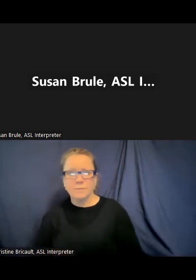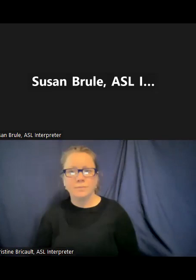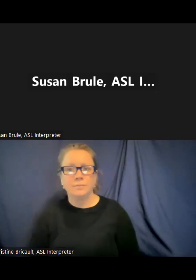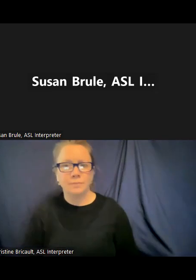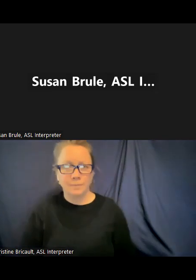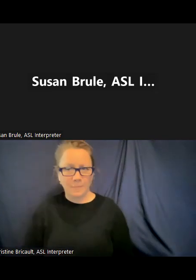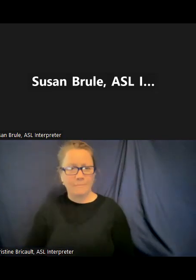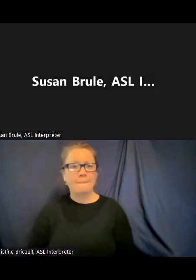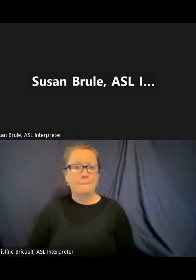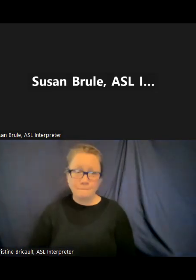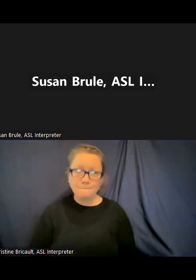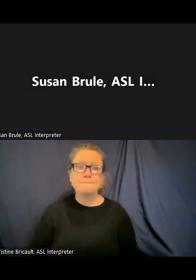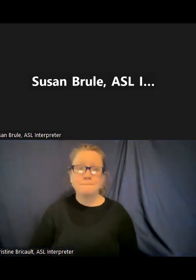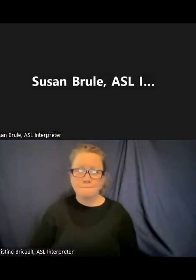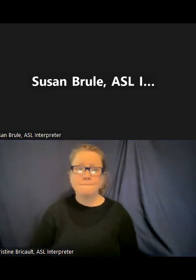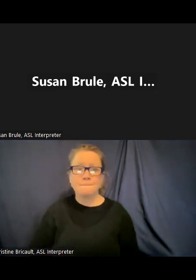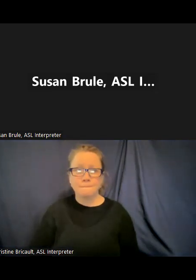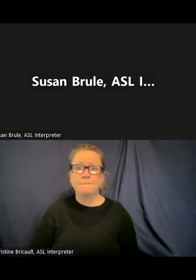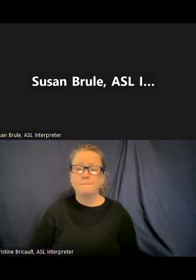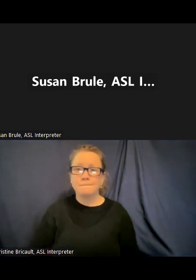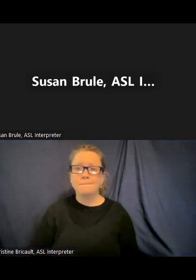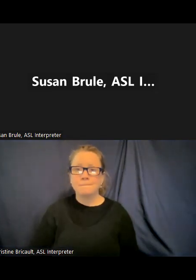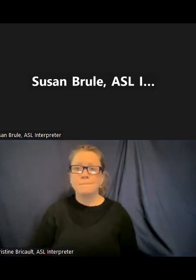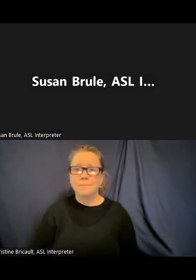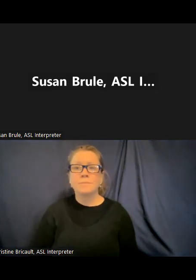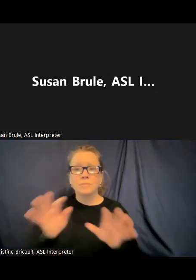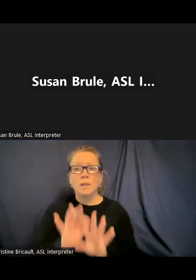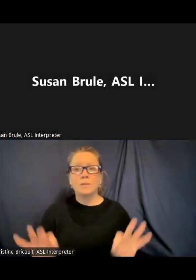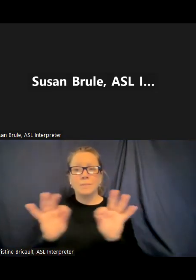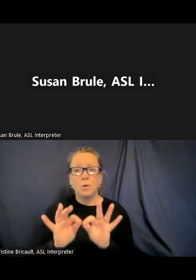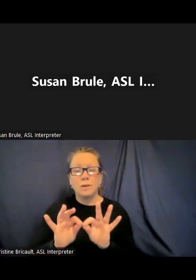It's also really important that you keep disability-related information